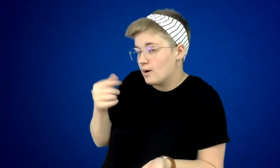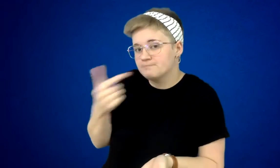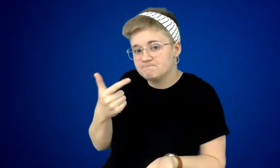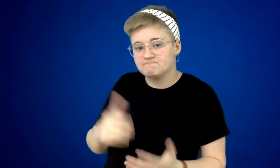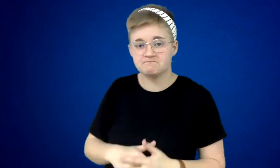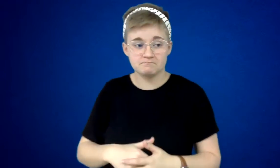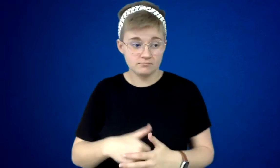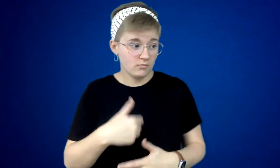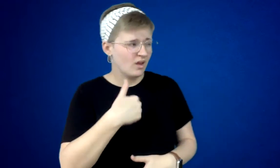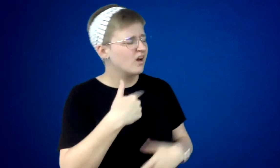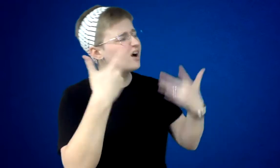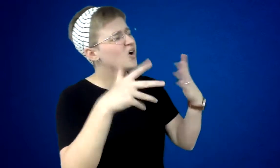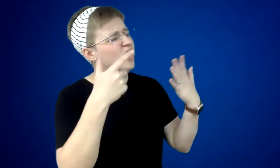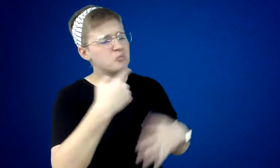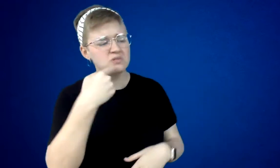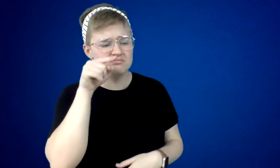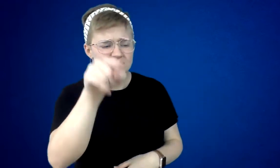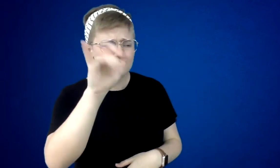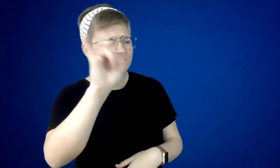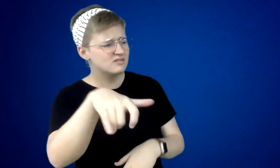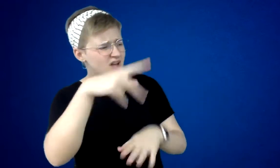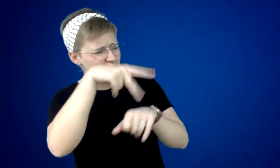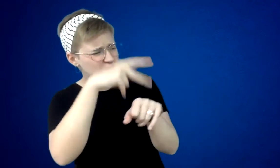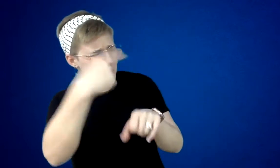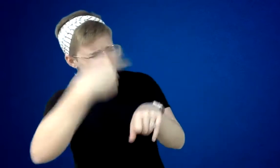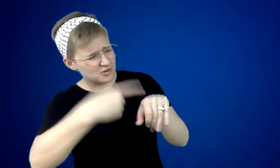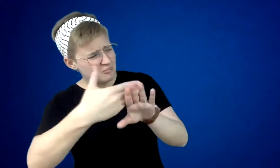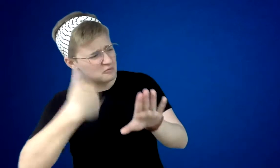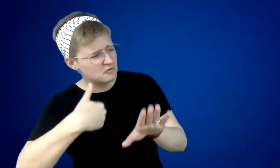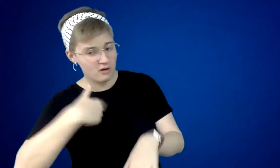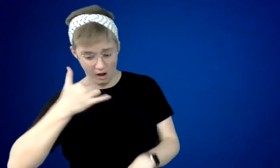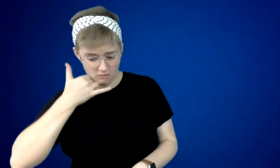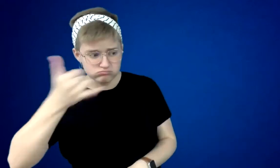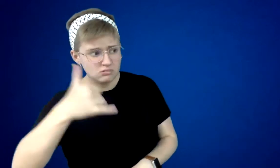“I already told that to that principal once before. I called up there and told him that.”